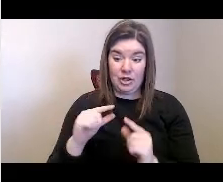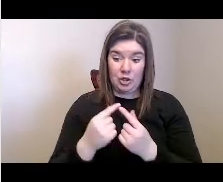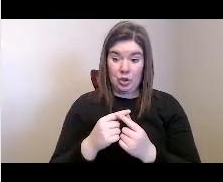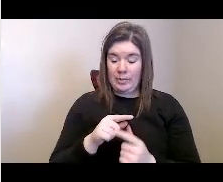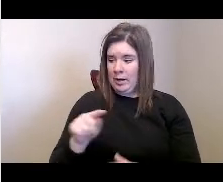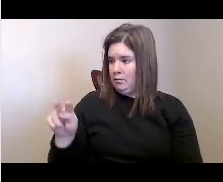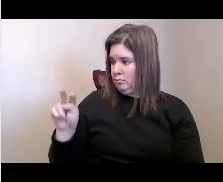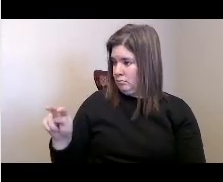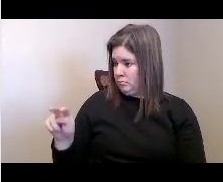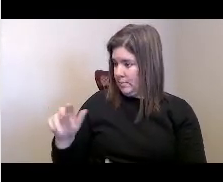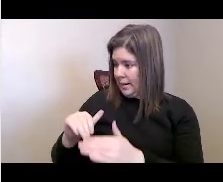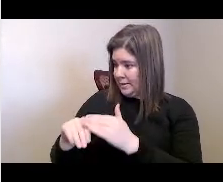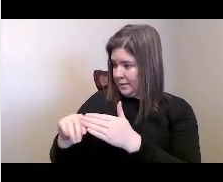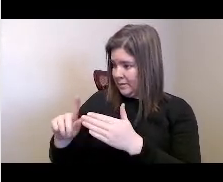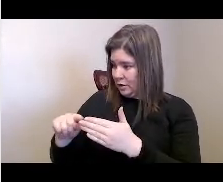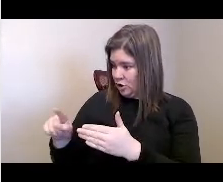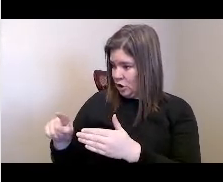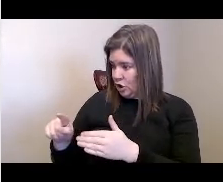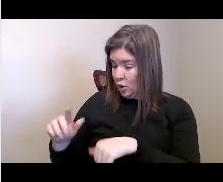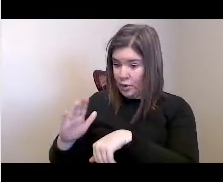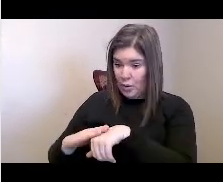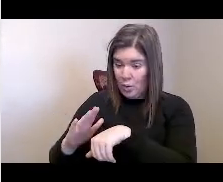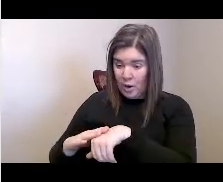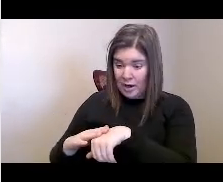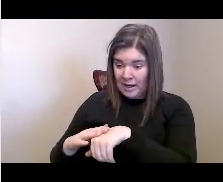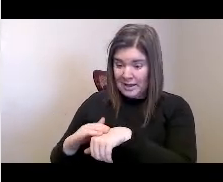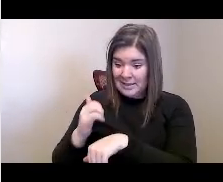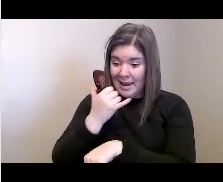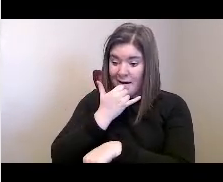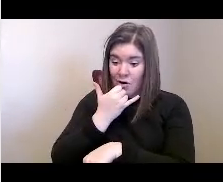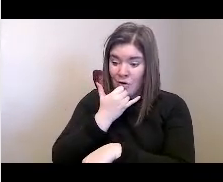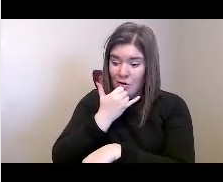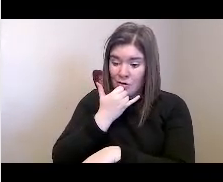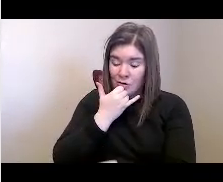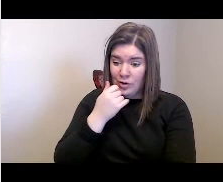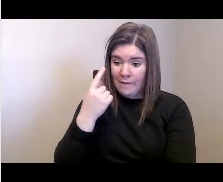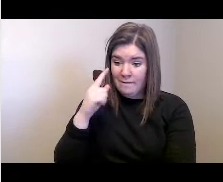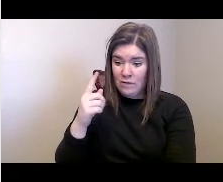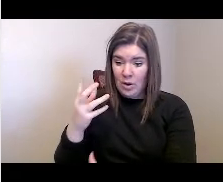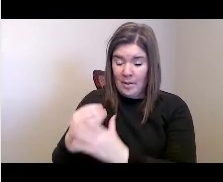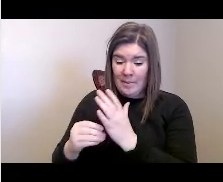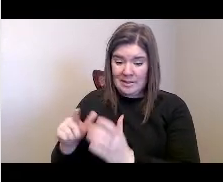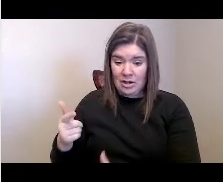my warnings-- or my errors for missing alternative text, there were probably